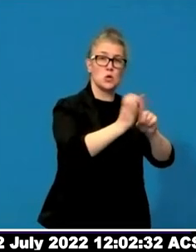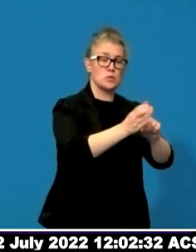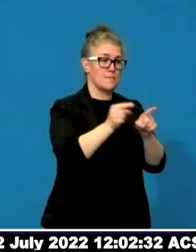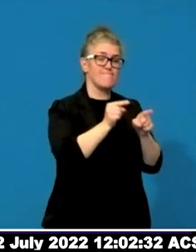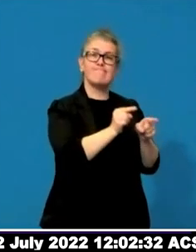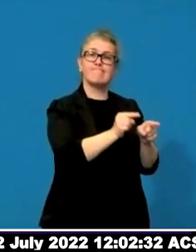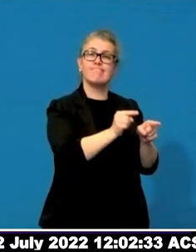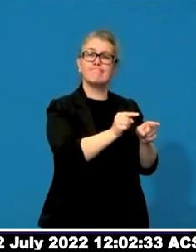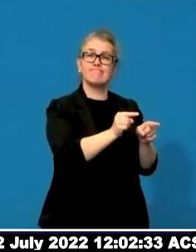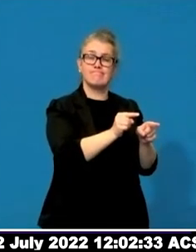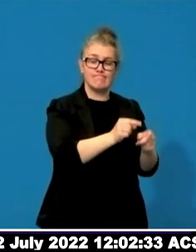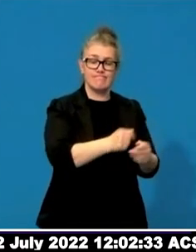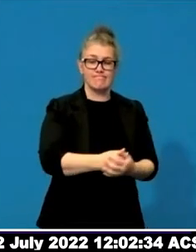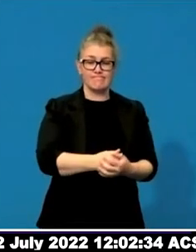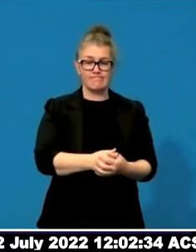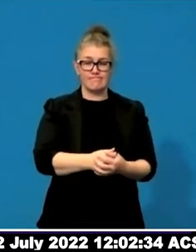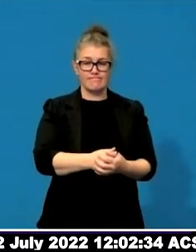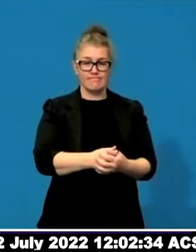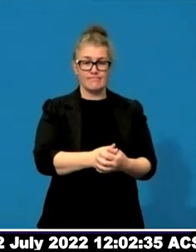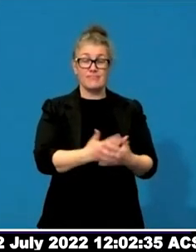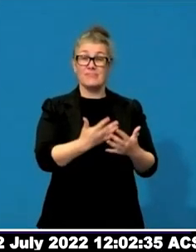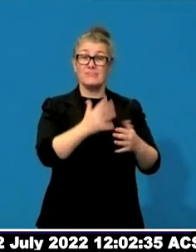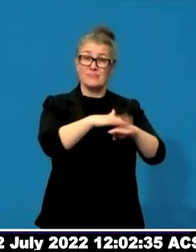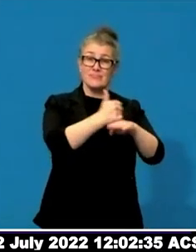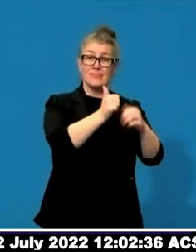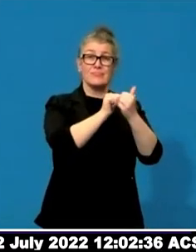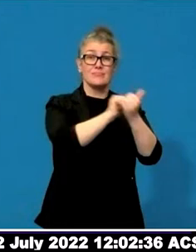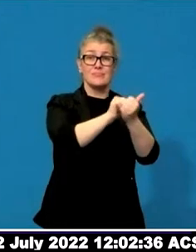And the partnerships with Aboriginal-controlled organisations